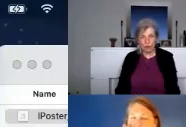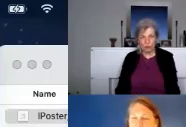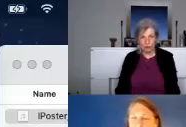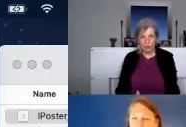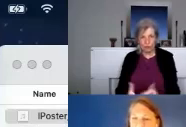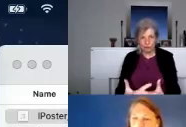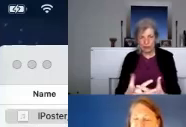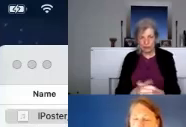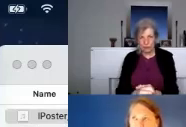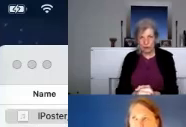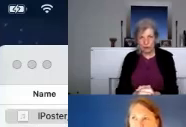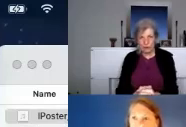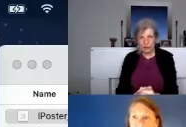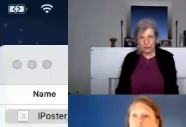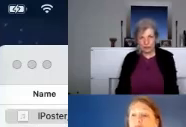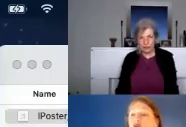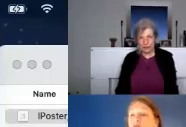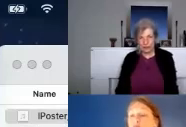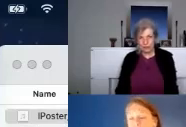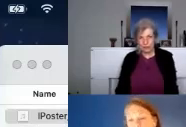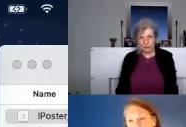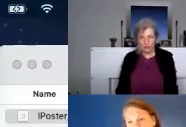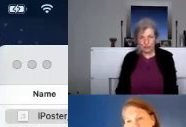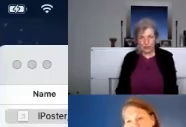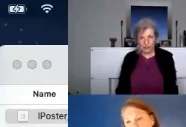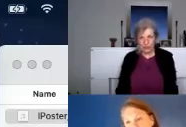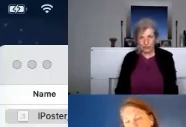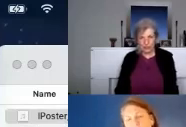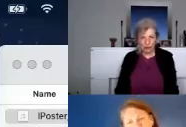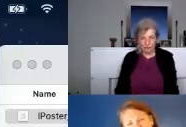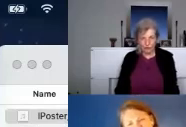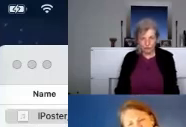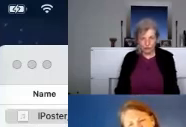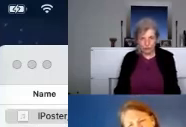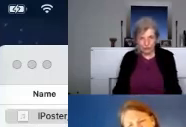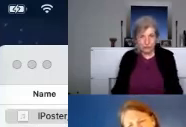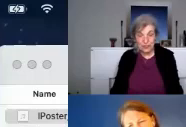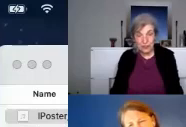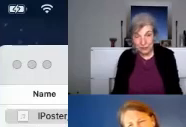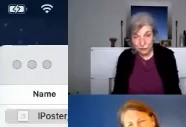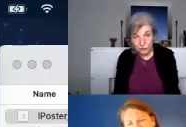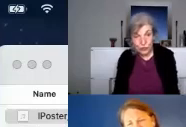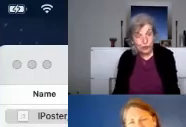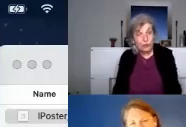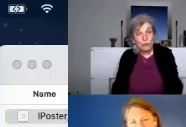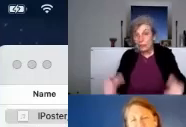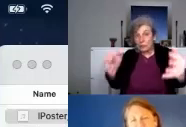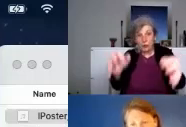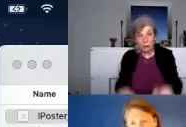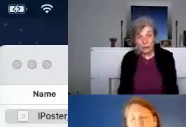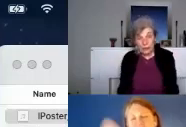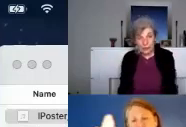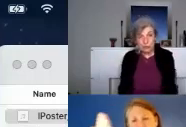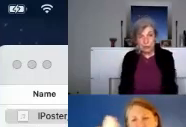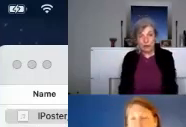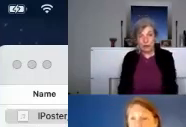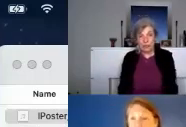07:36:56 interactive presentations than our 450 colleagues, who really were experimenting